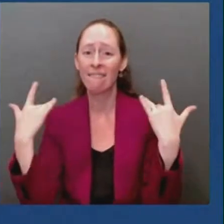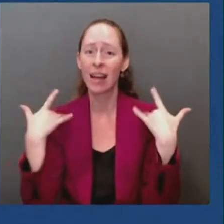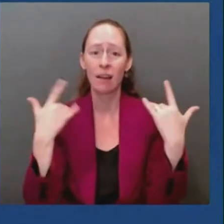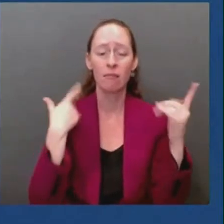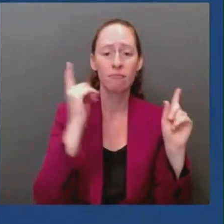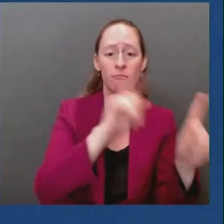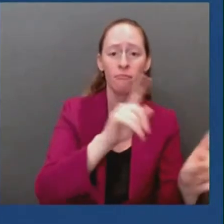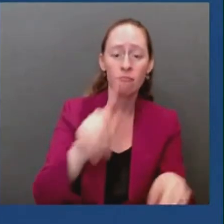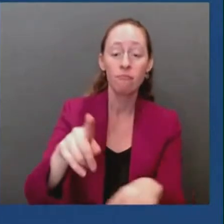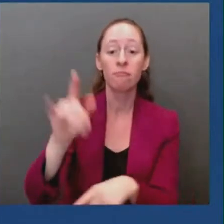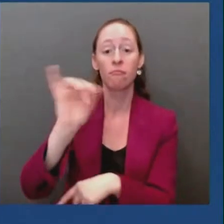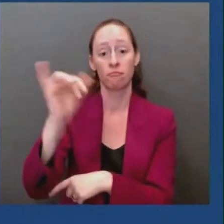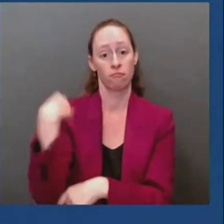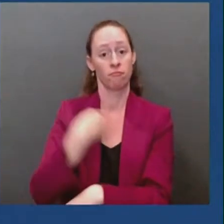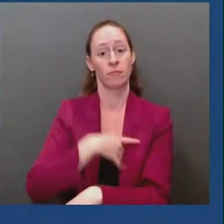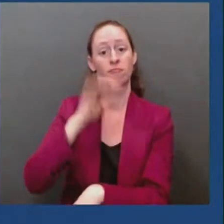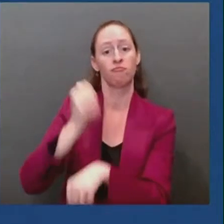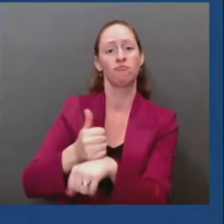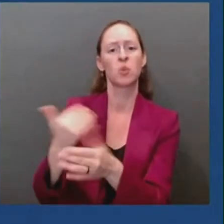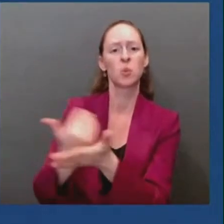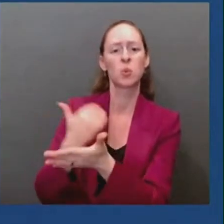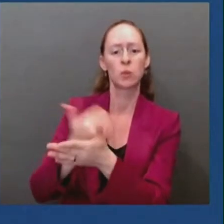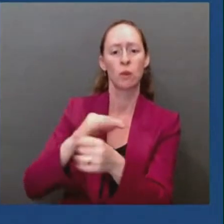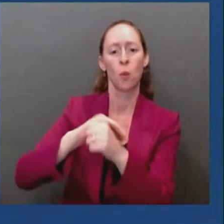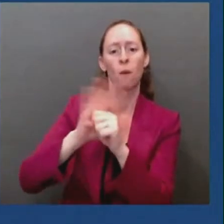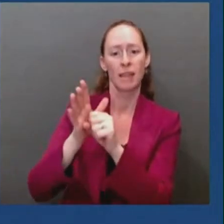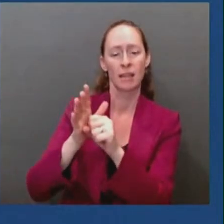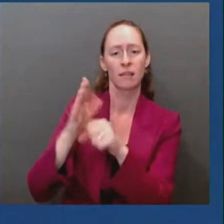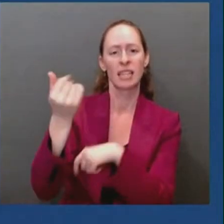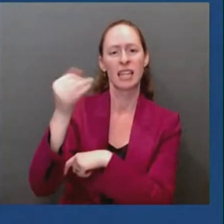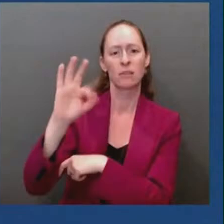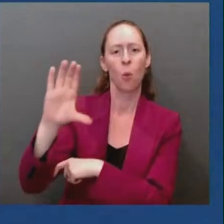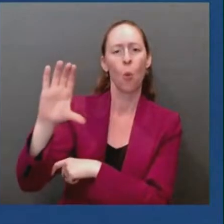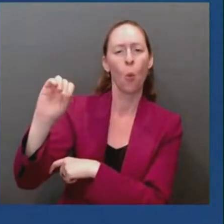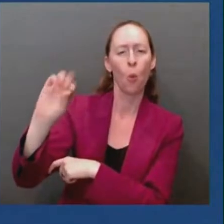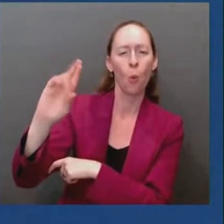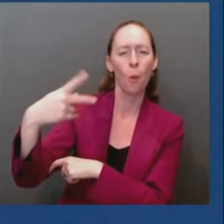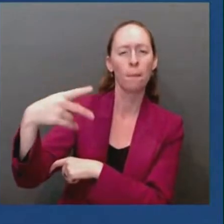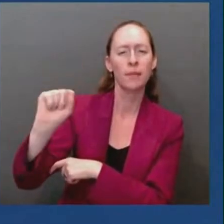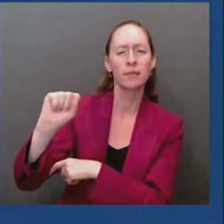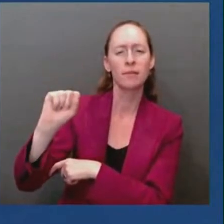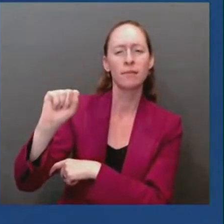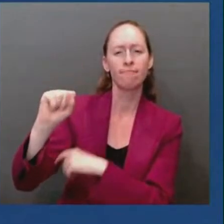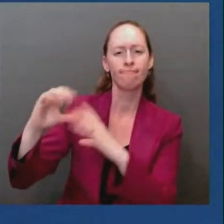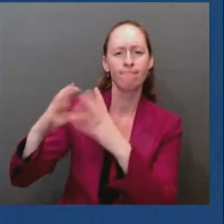COMMUNITY CORE, A NATIONAL NETWORK OF 20,000 COMMUNITY